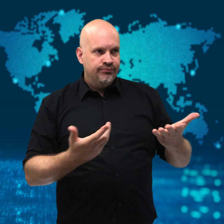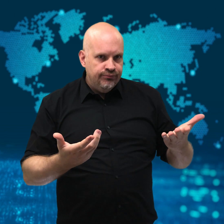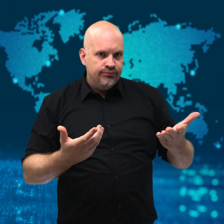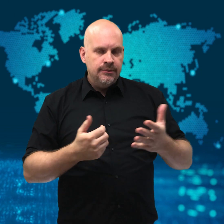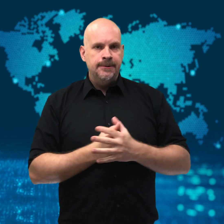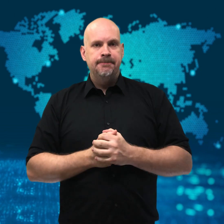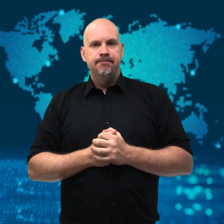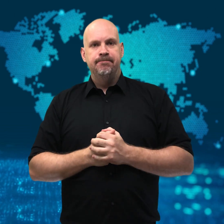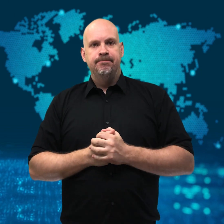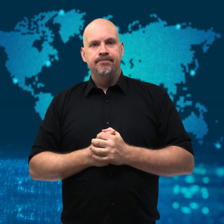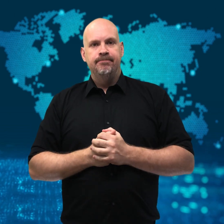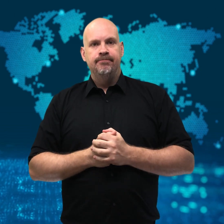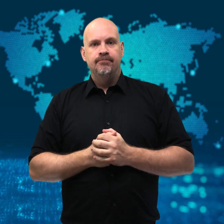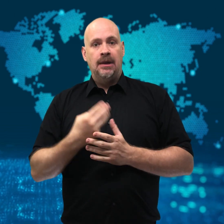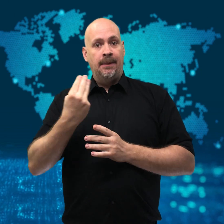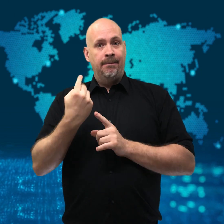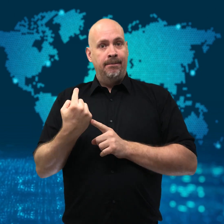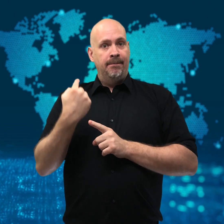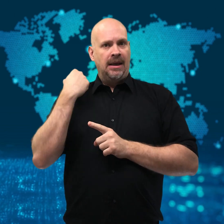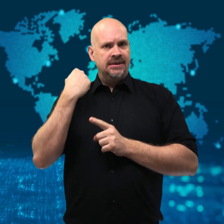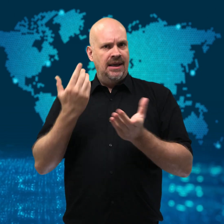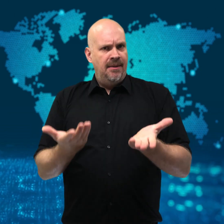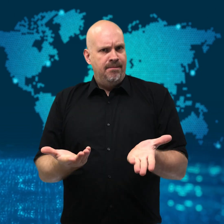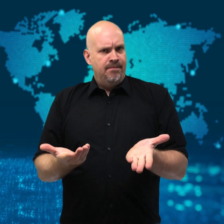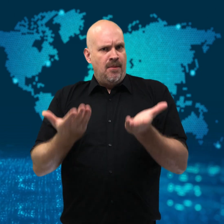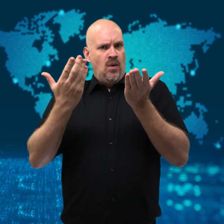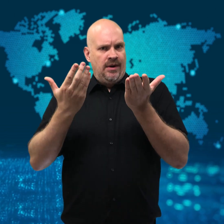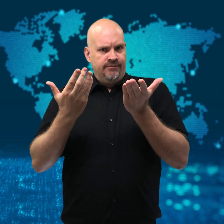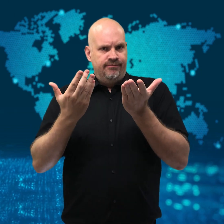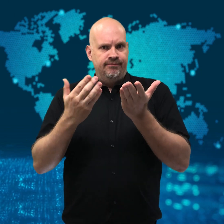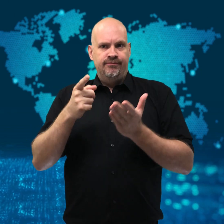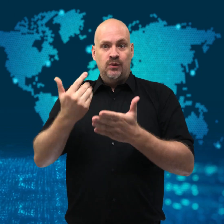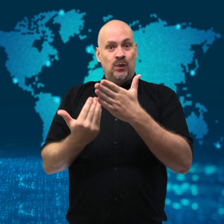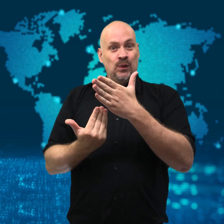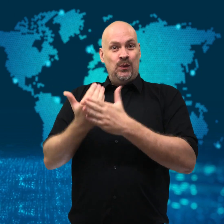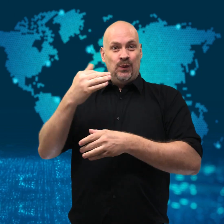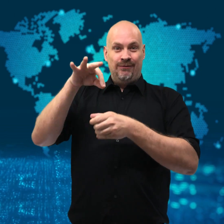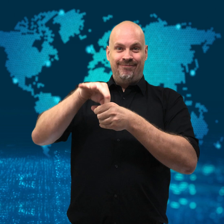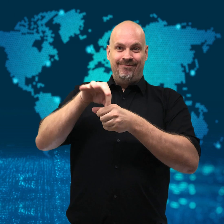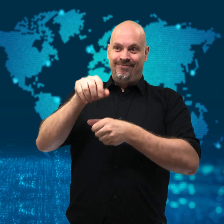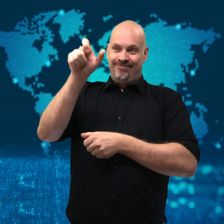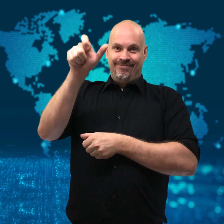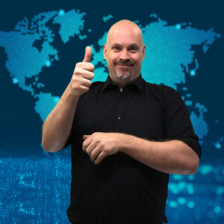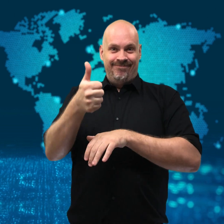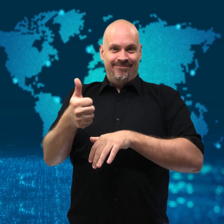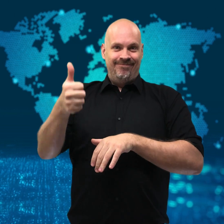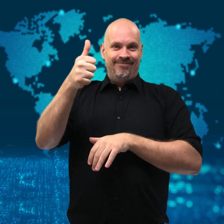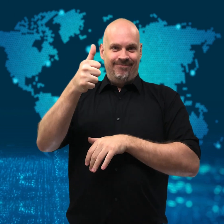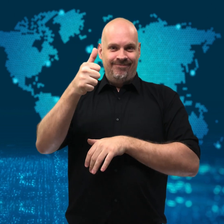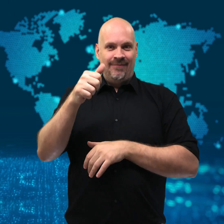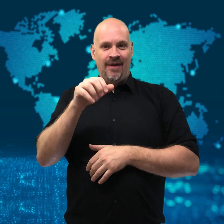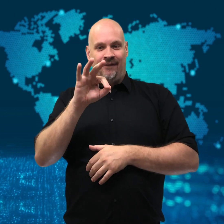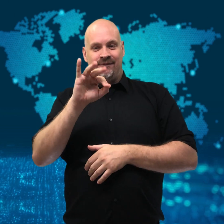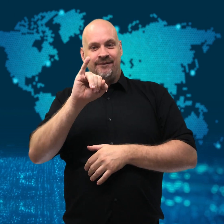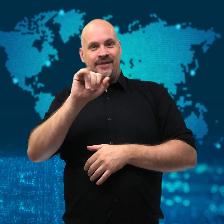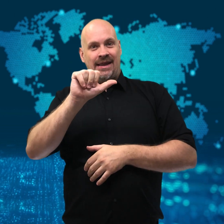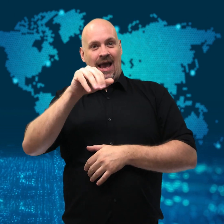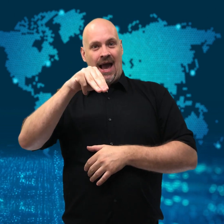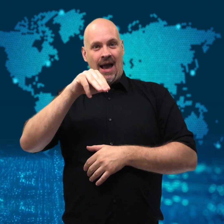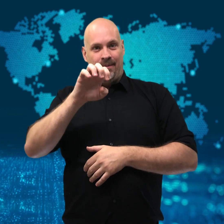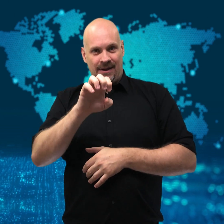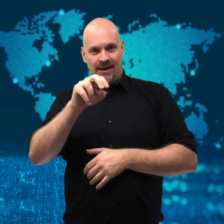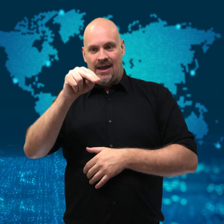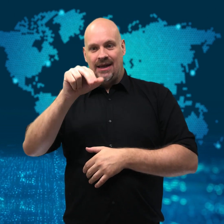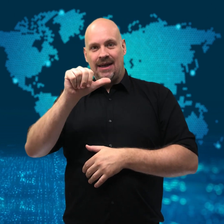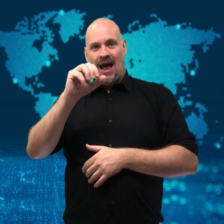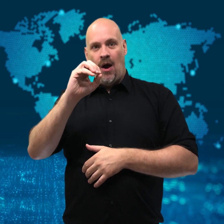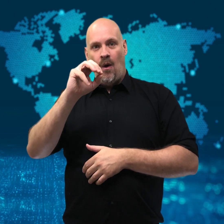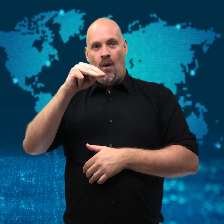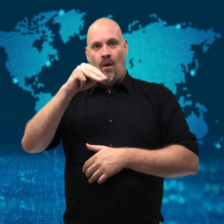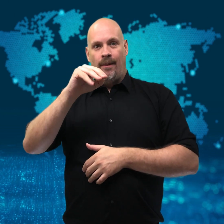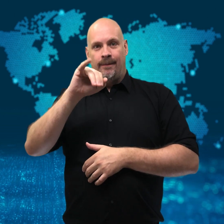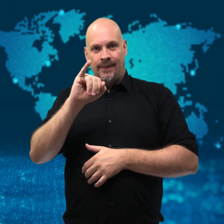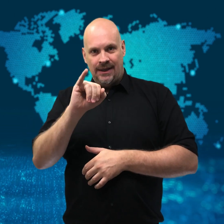On Monday morning, Samoa's Prime Minister-elect, Fiame Naomi Mata’afa,